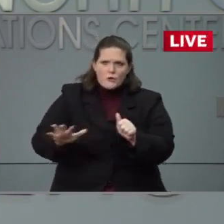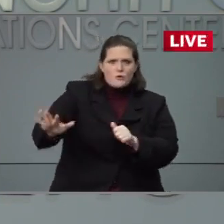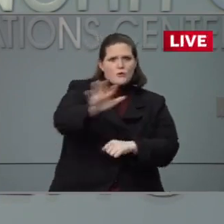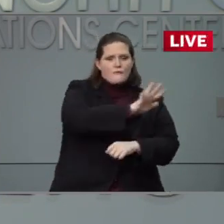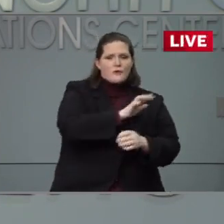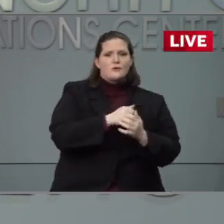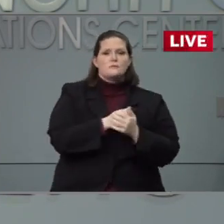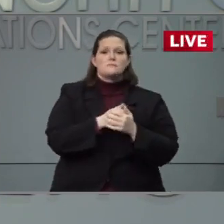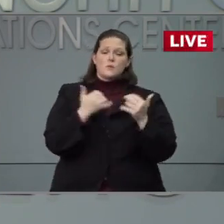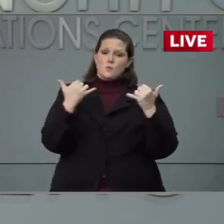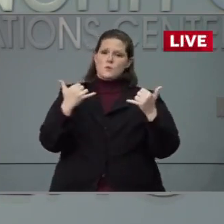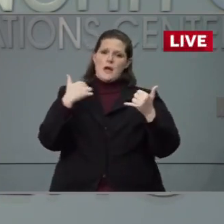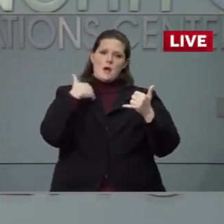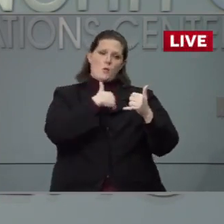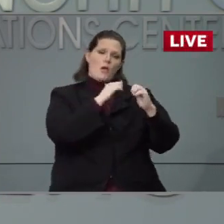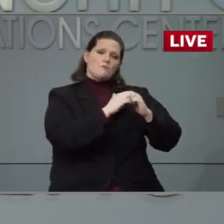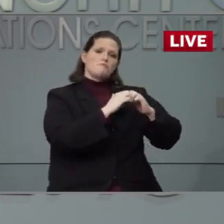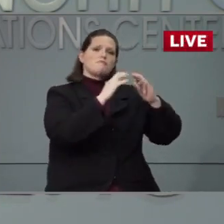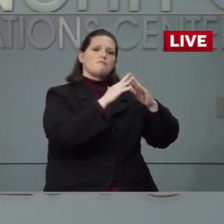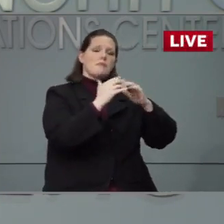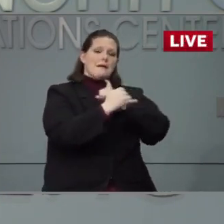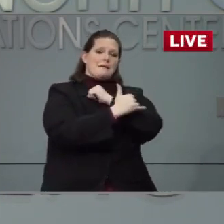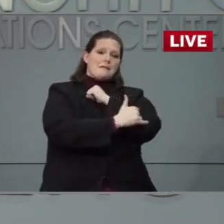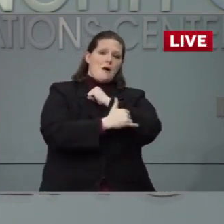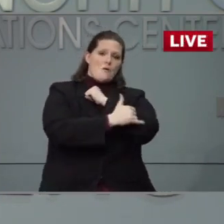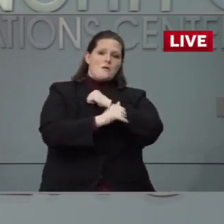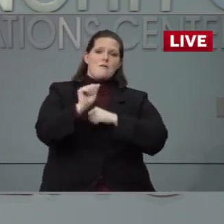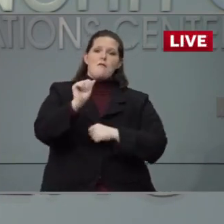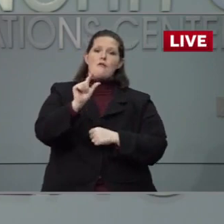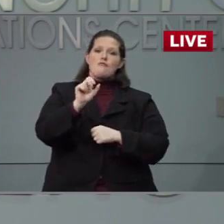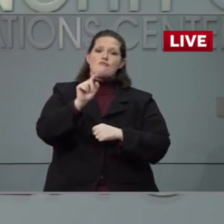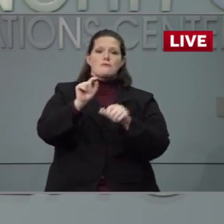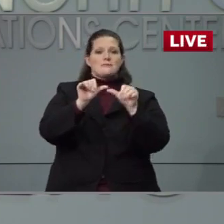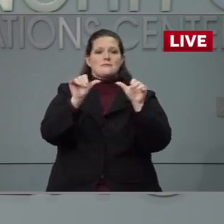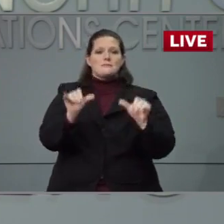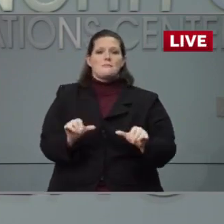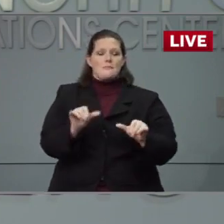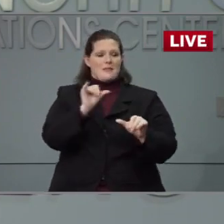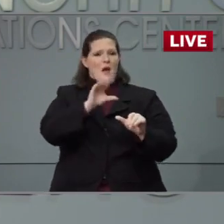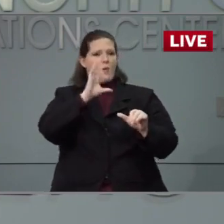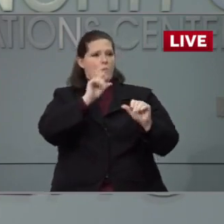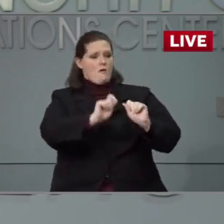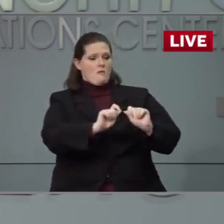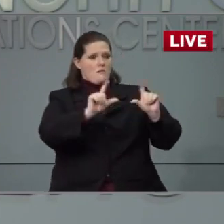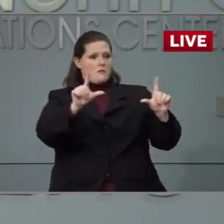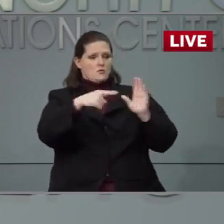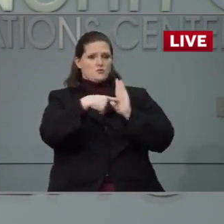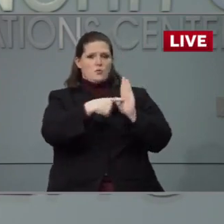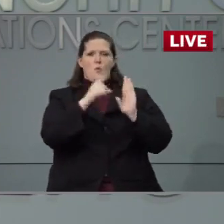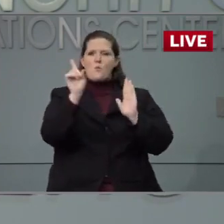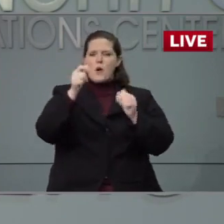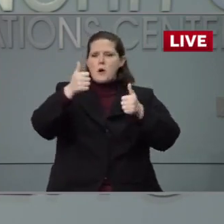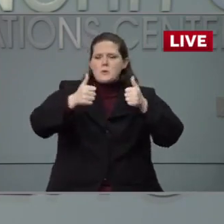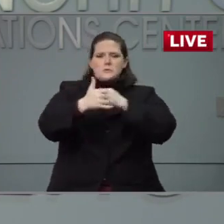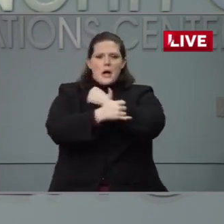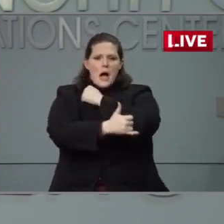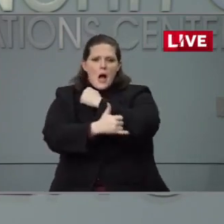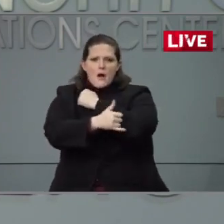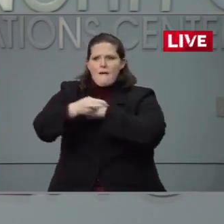WE CONTINUE TO TELL PEOPLE TO WEAR MASKS AND STAY DISTANT AND STRESS TO ENFORCE THOSE RULES.